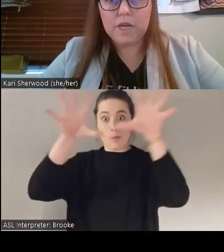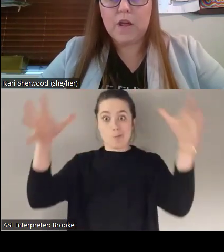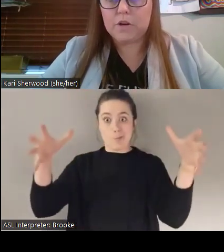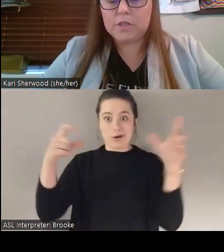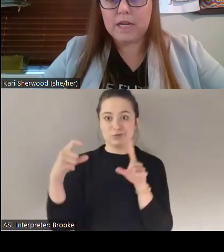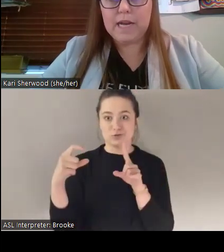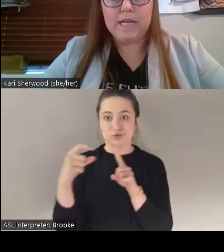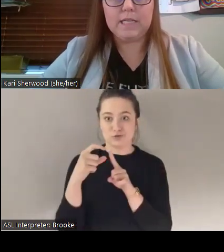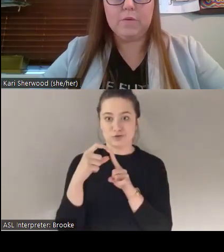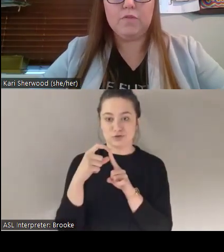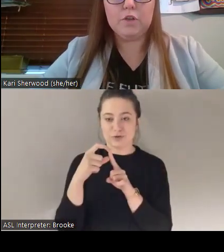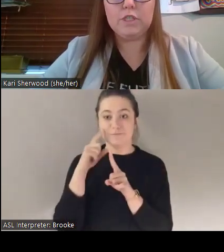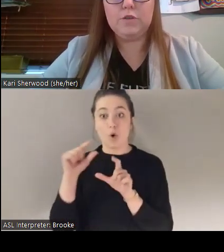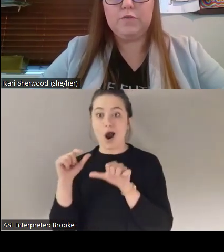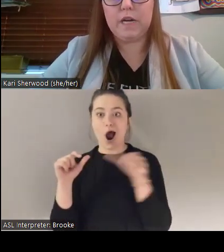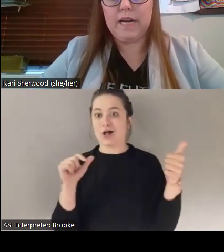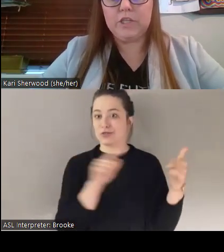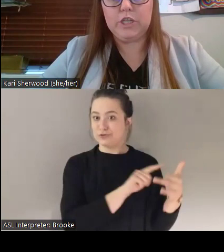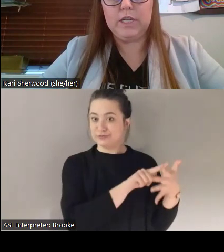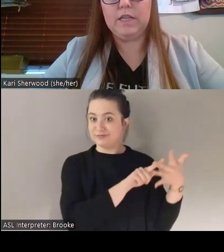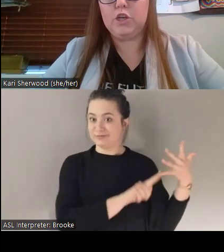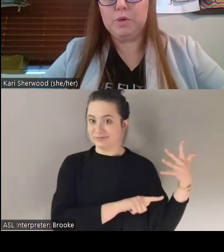the others, and it refers to variation in the human